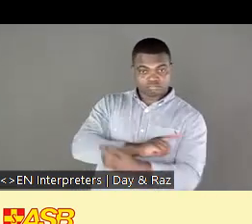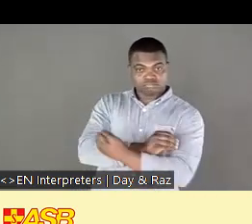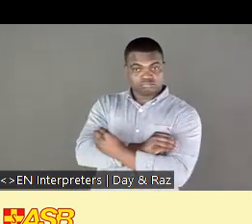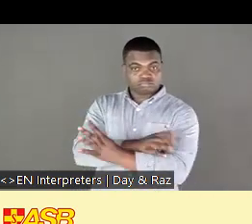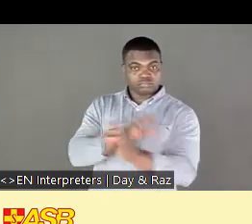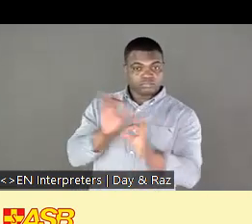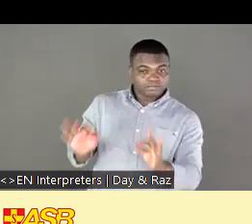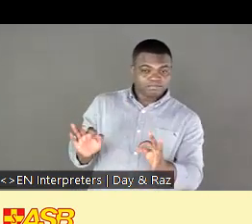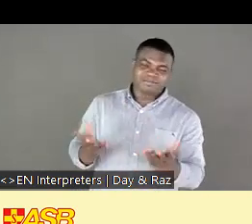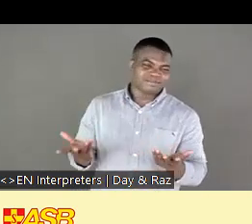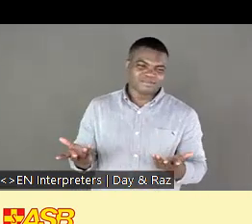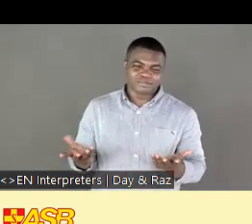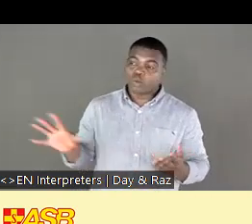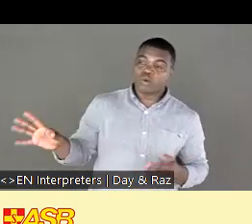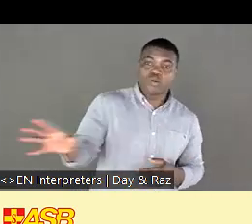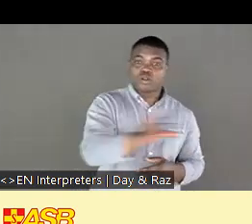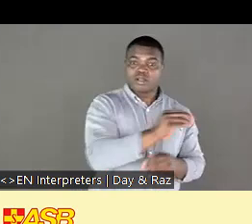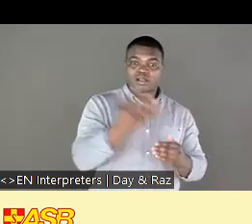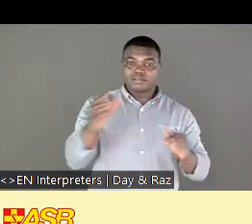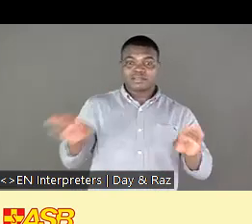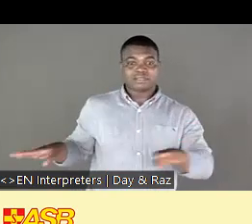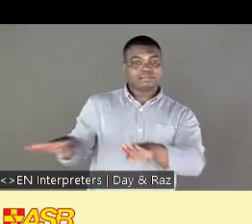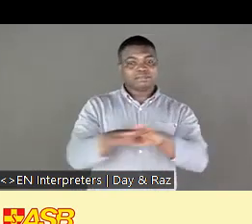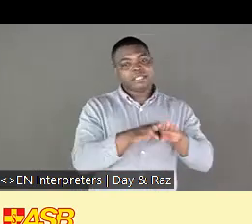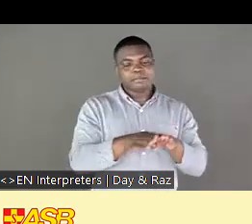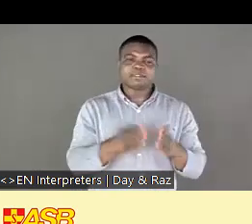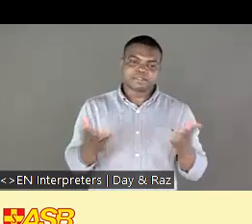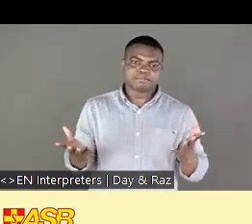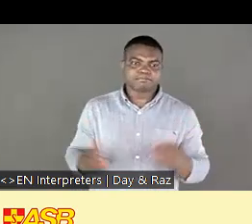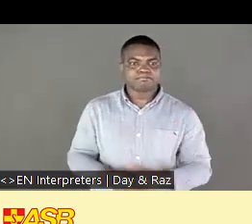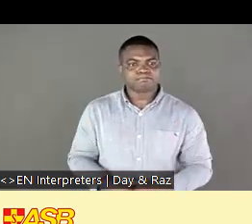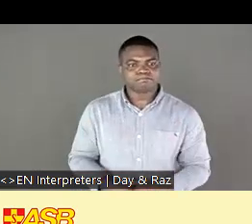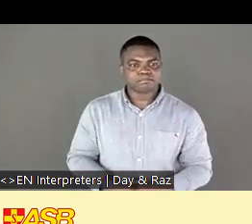and also project management cycle and data collection and humanitarian actions.